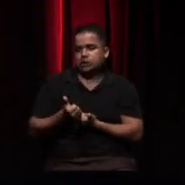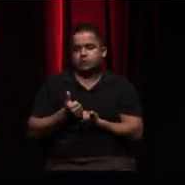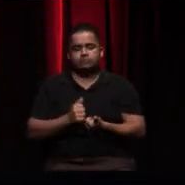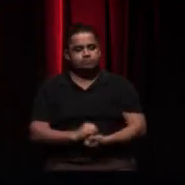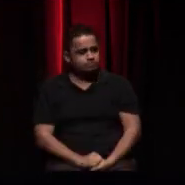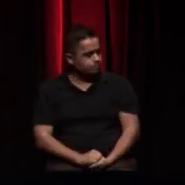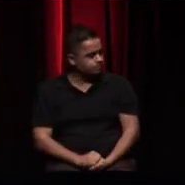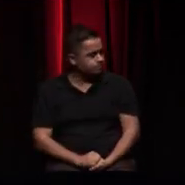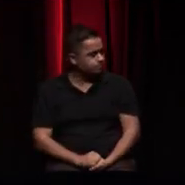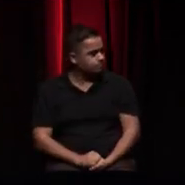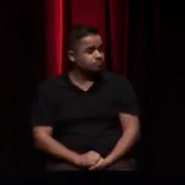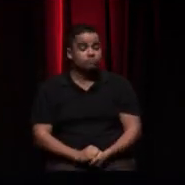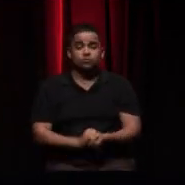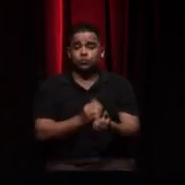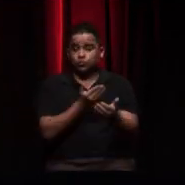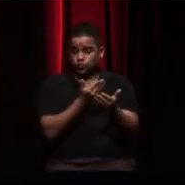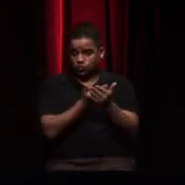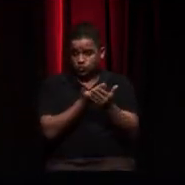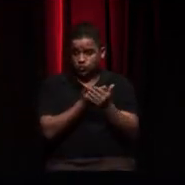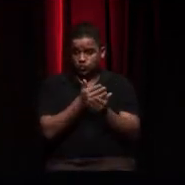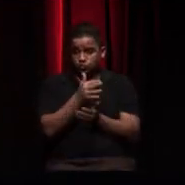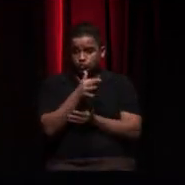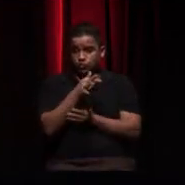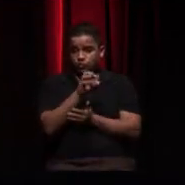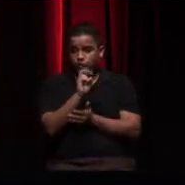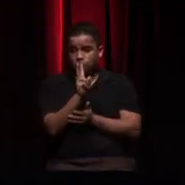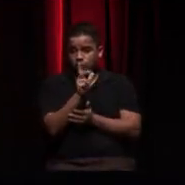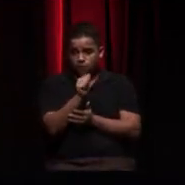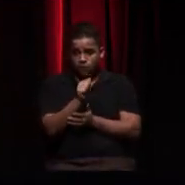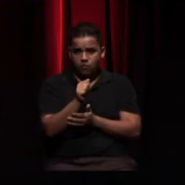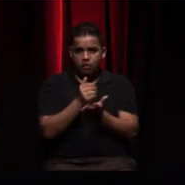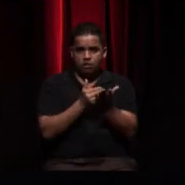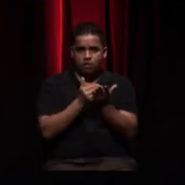Estudio Folha was born 3 years ago.